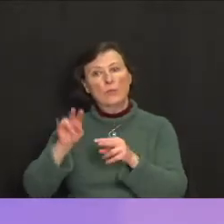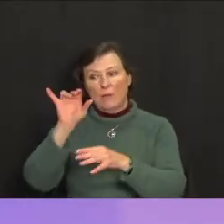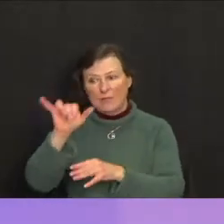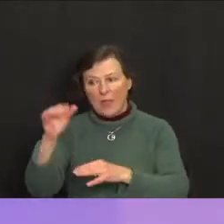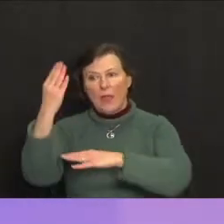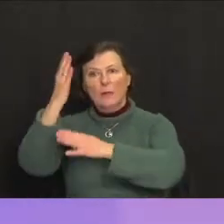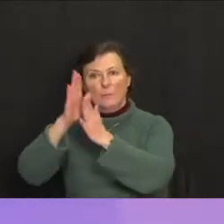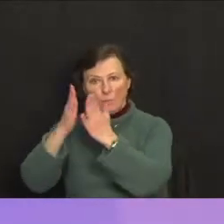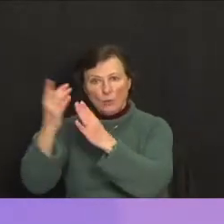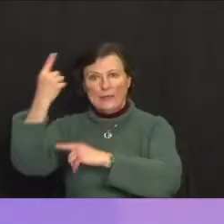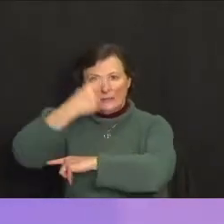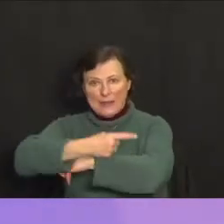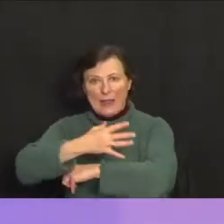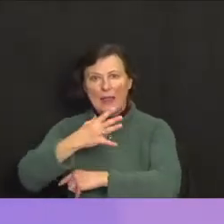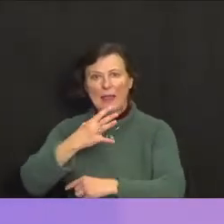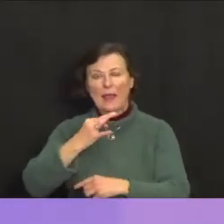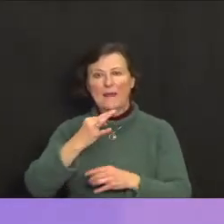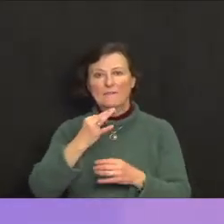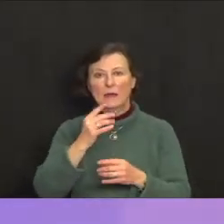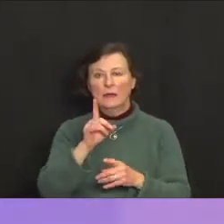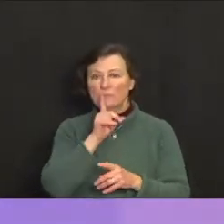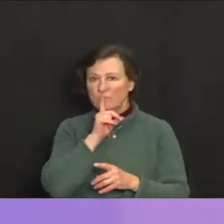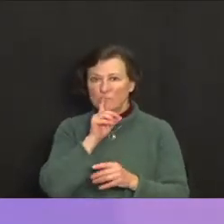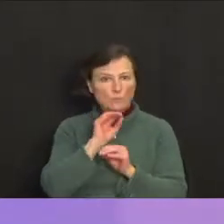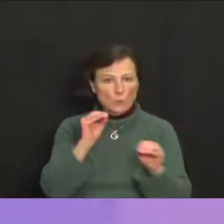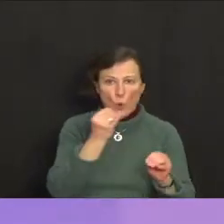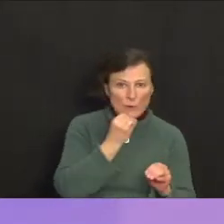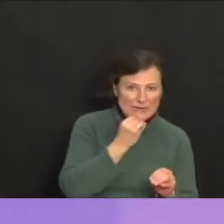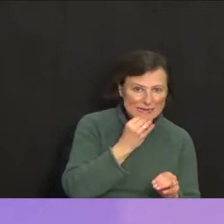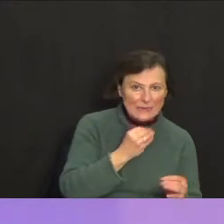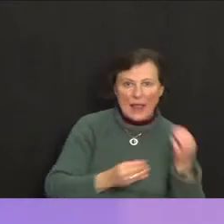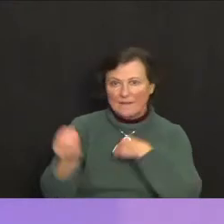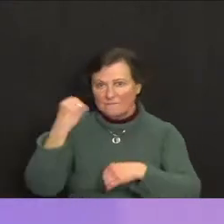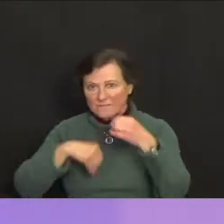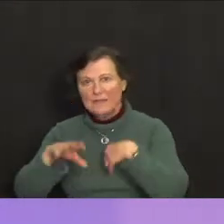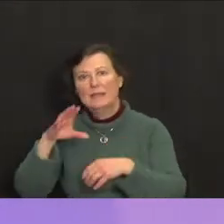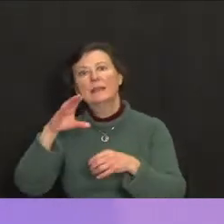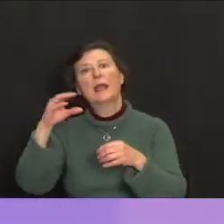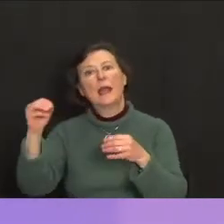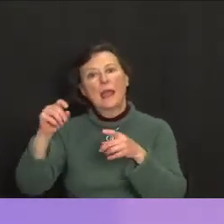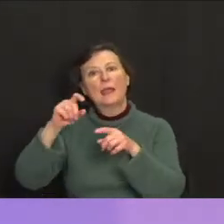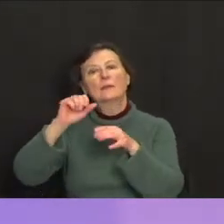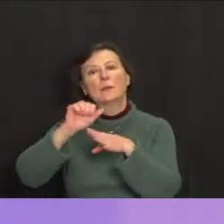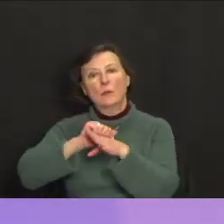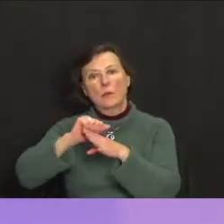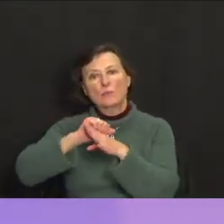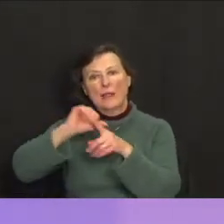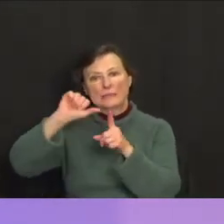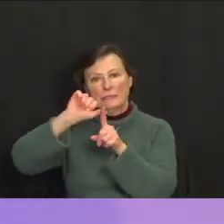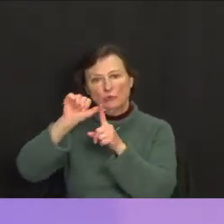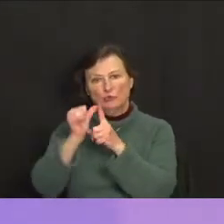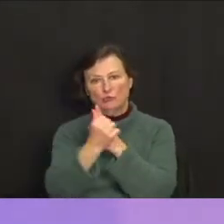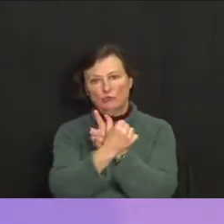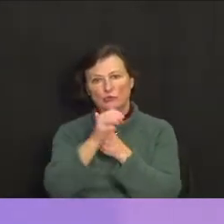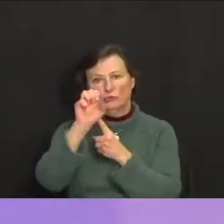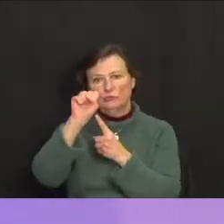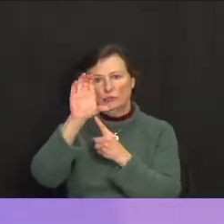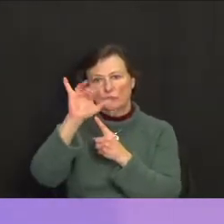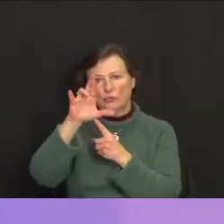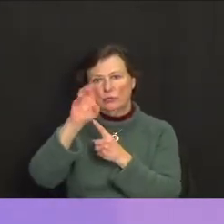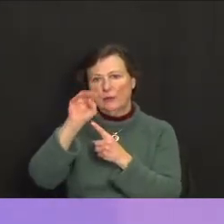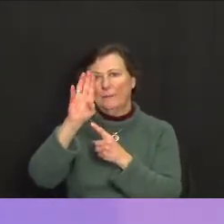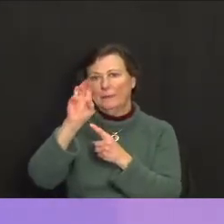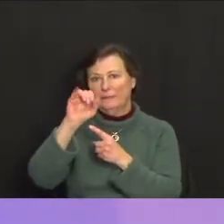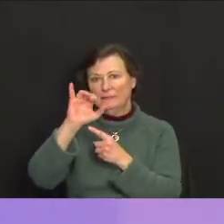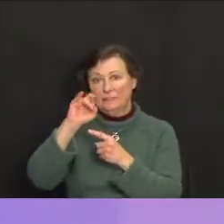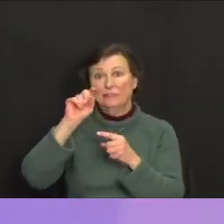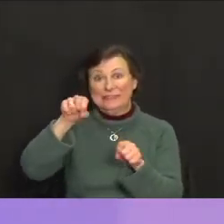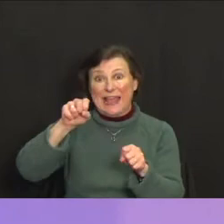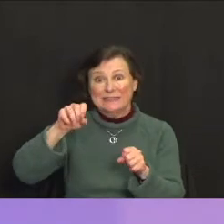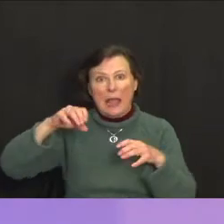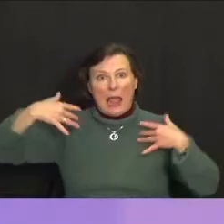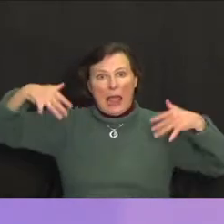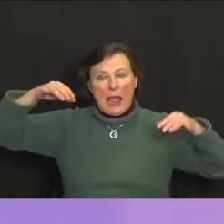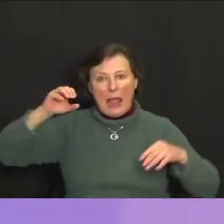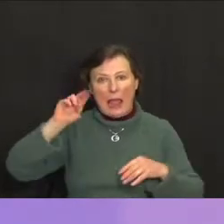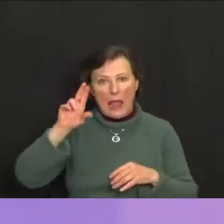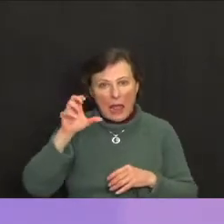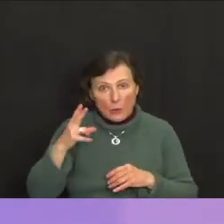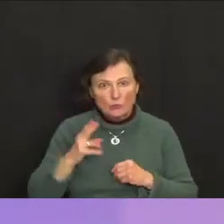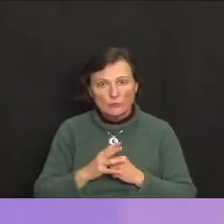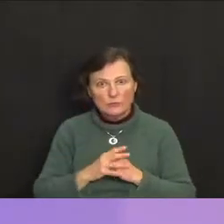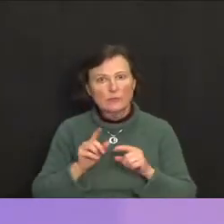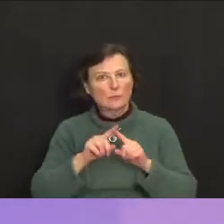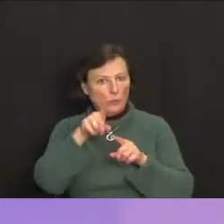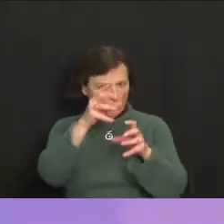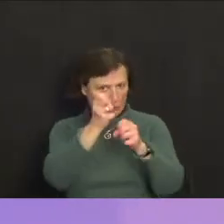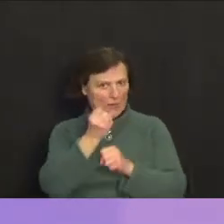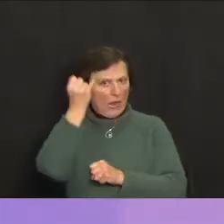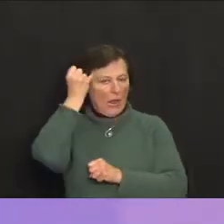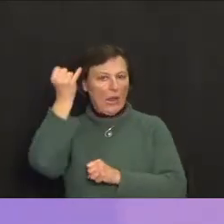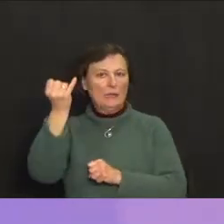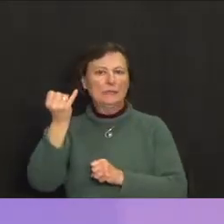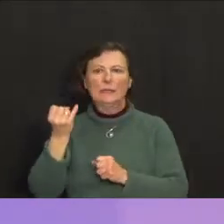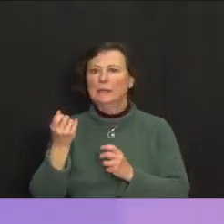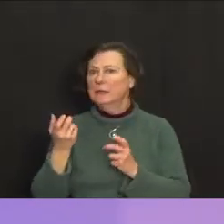and feasting, and to practice circumcision. Yes, ouch! But you get the idea. What was it that Mary Douglas